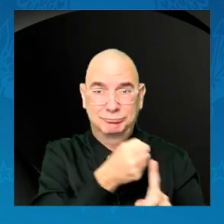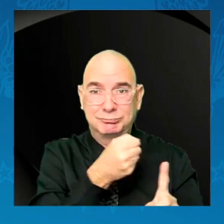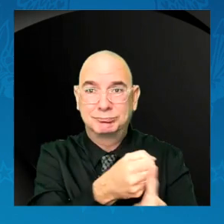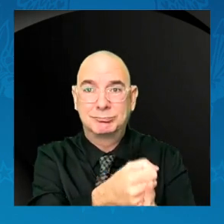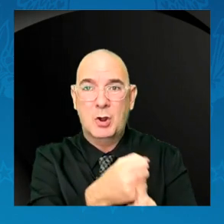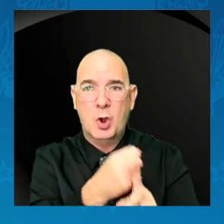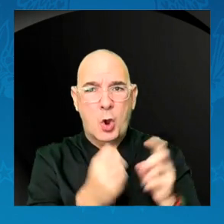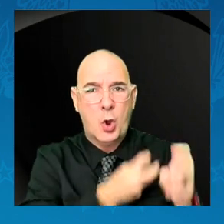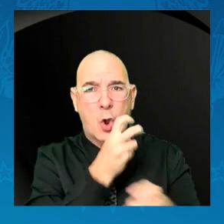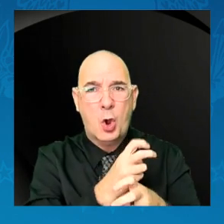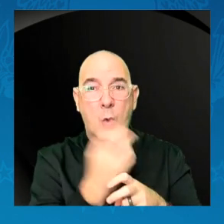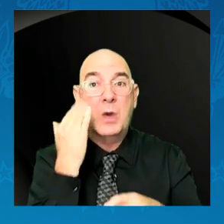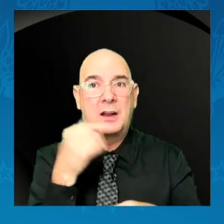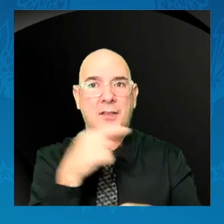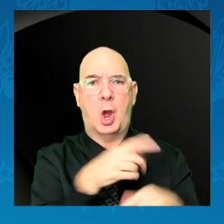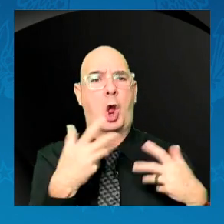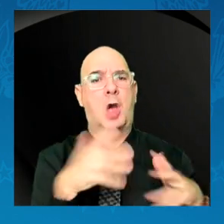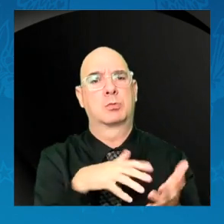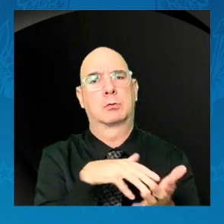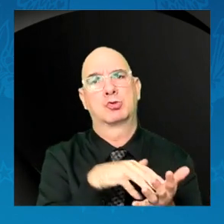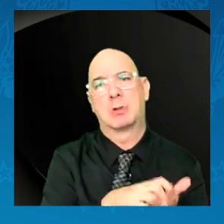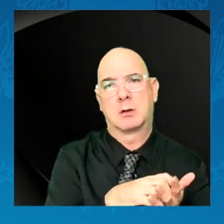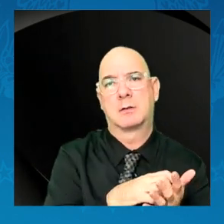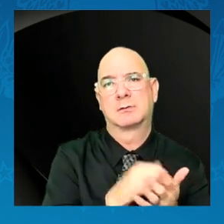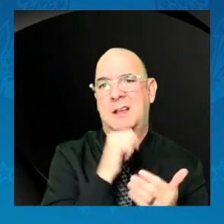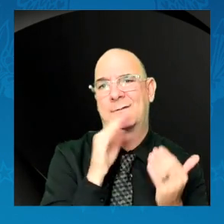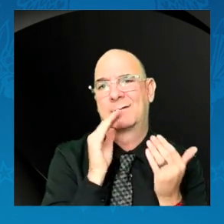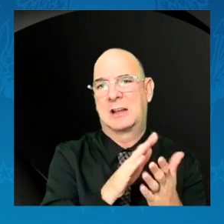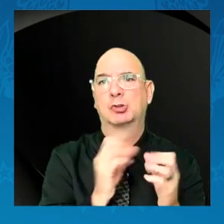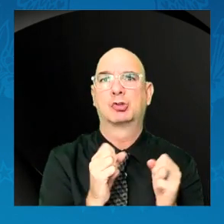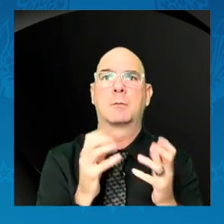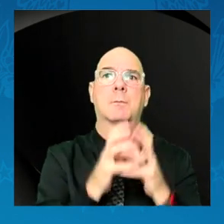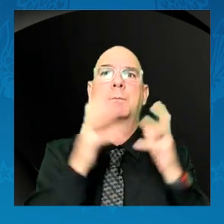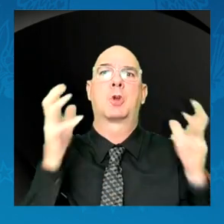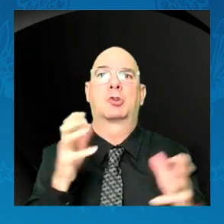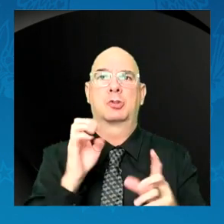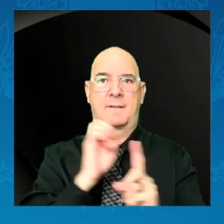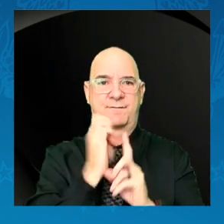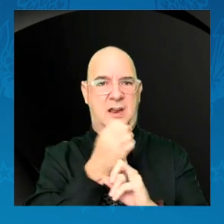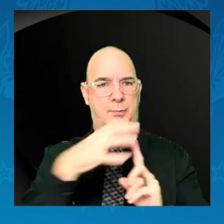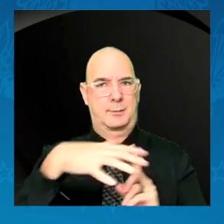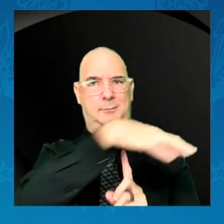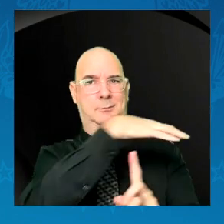by having to face too much environmental degradation and disinvestment.